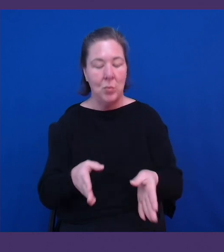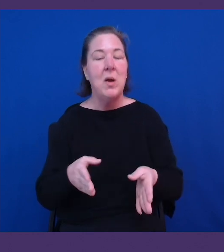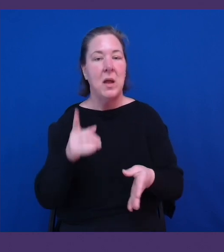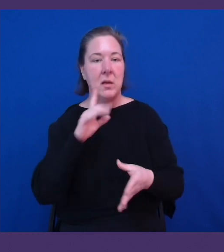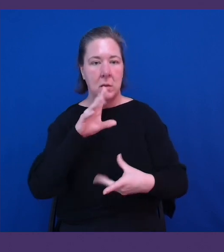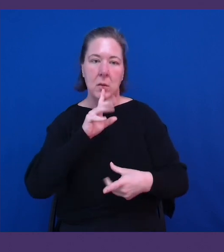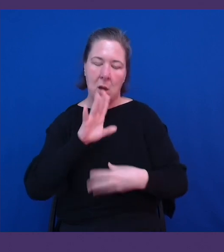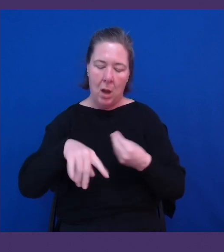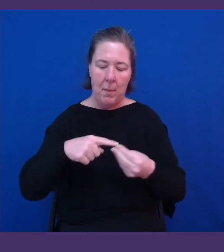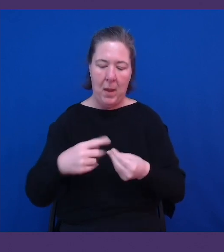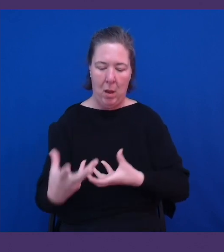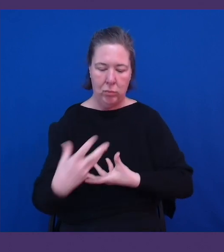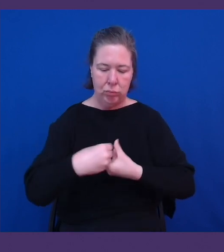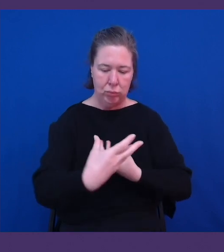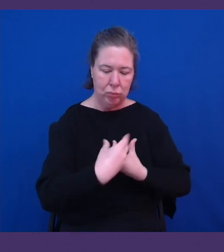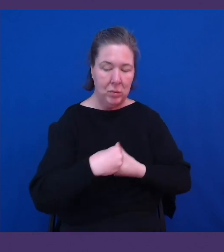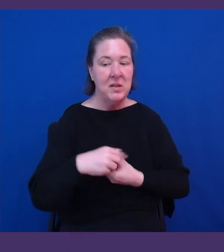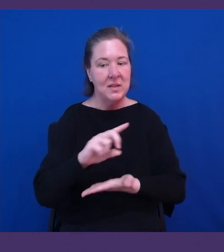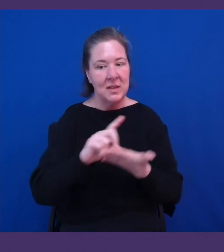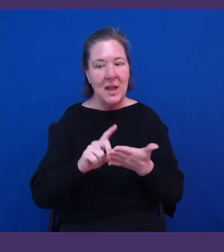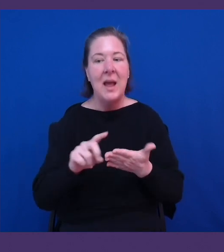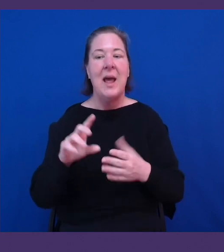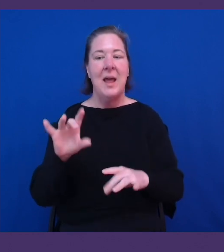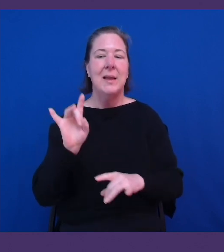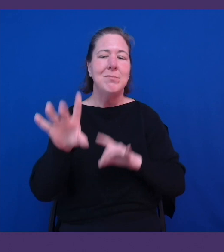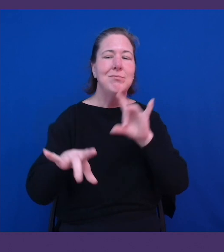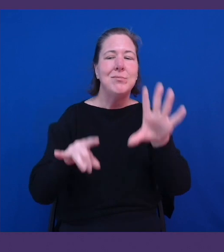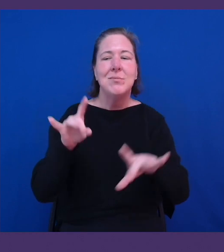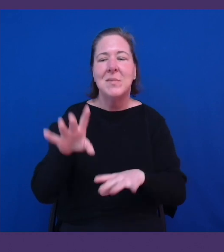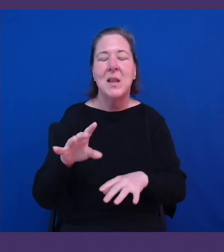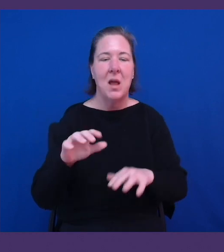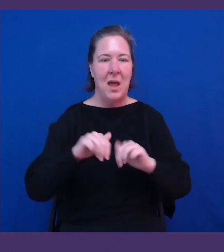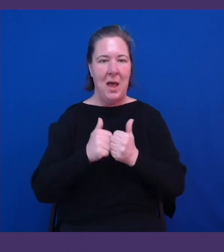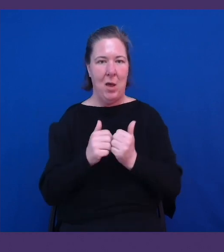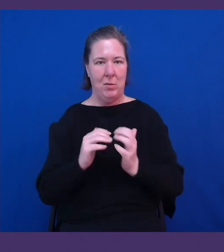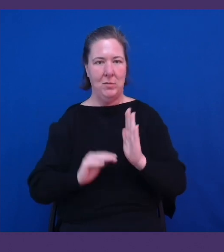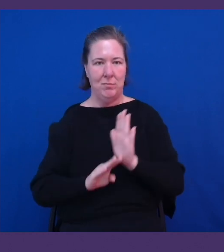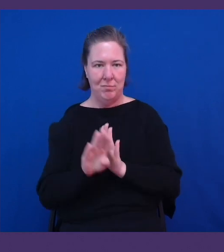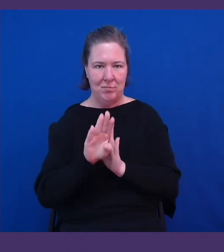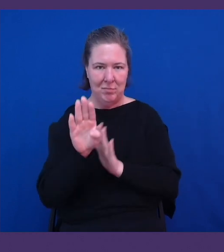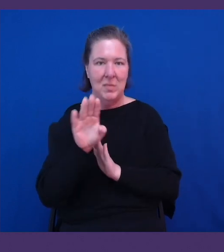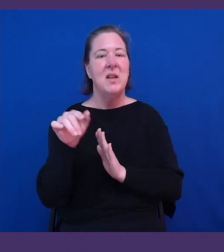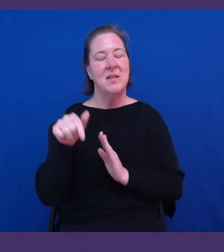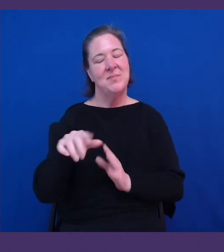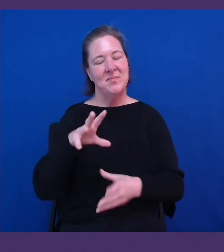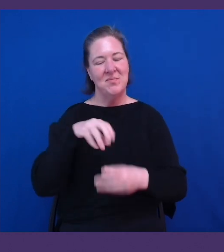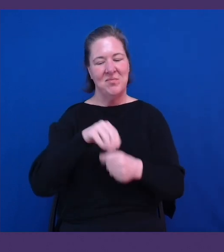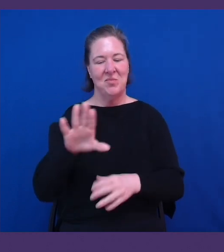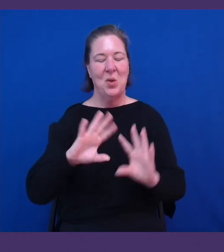on how you can implement those practices in your organization. Jamie Dean: Awesome, thank you. So, it sounds like we've got some great starting points